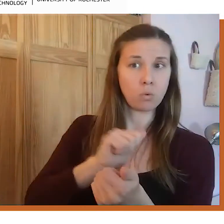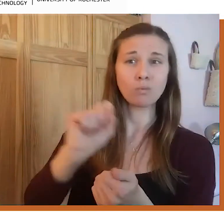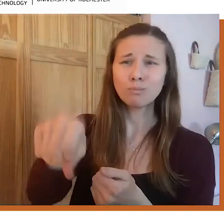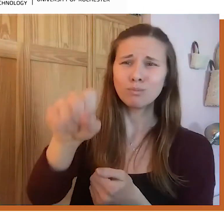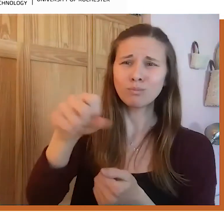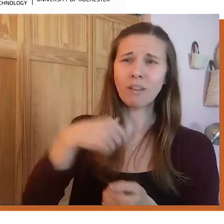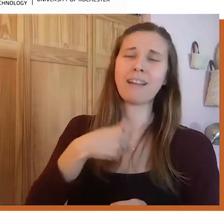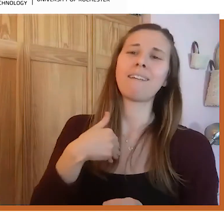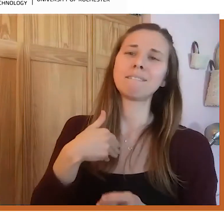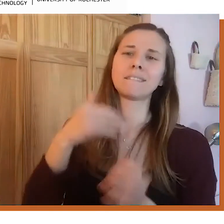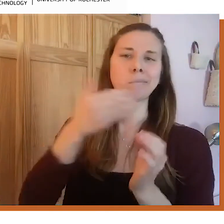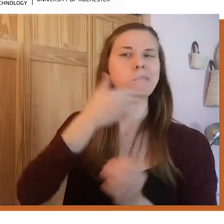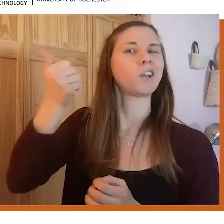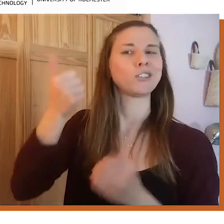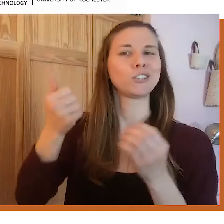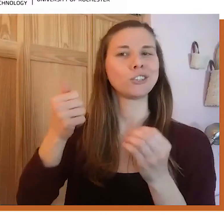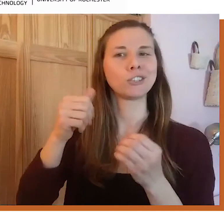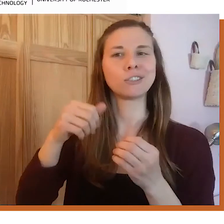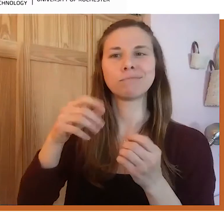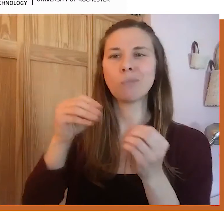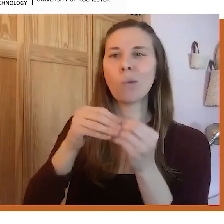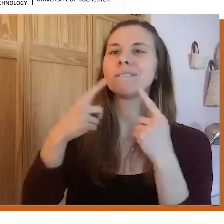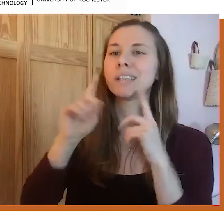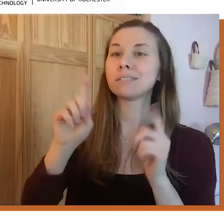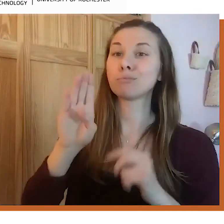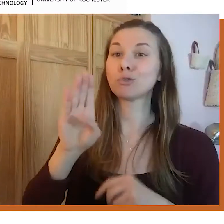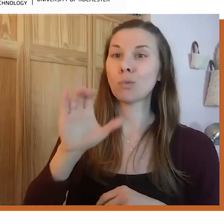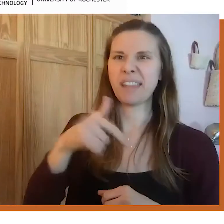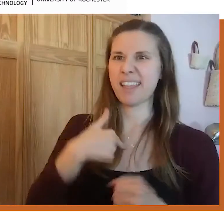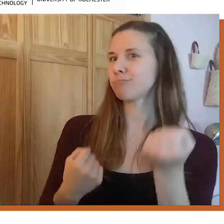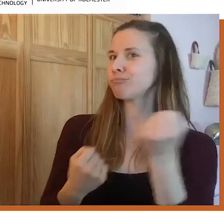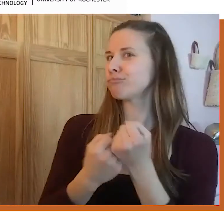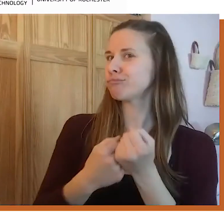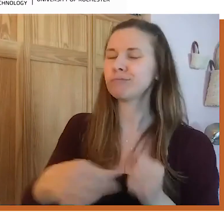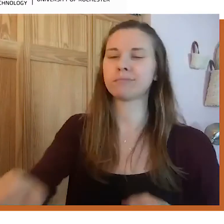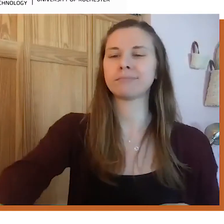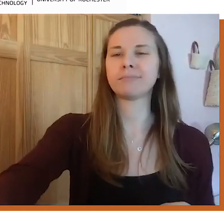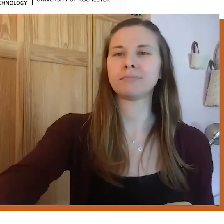so these things can be avoided with more effective birth-control options.